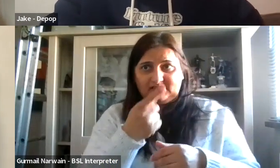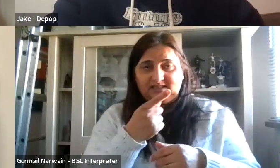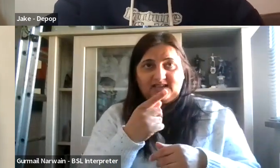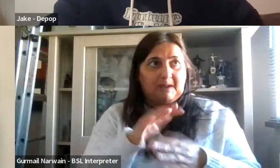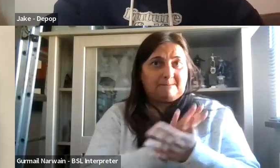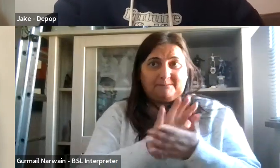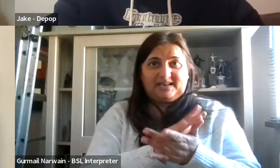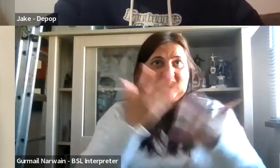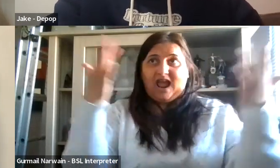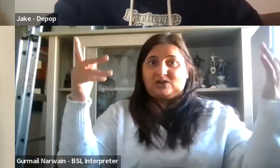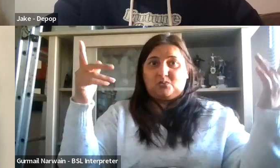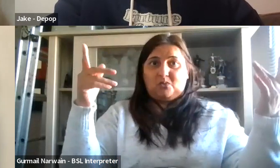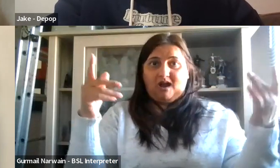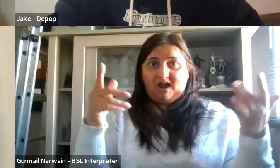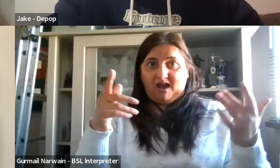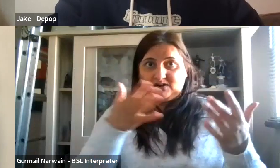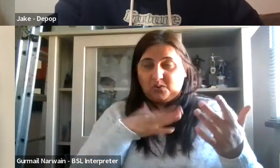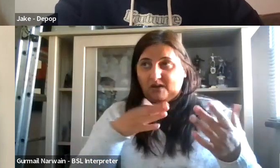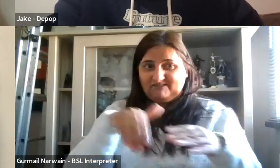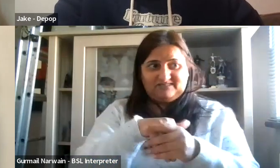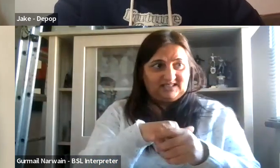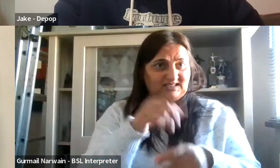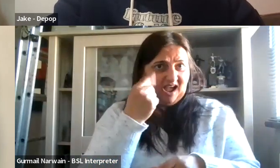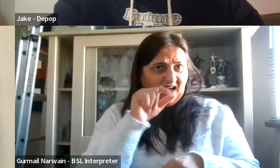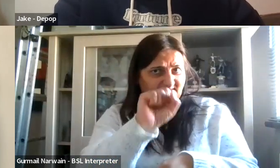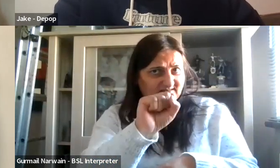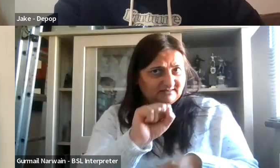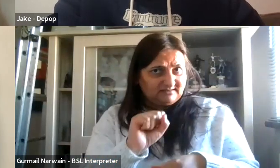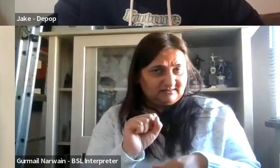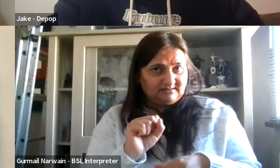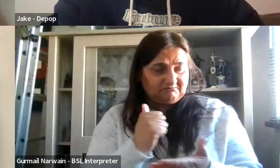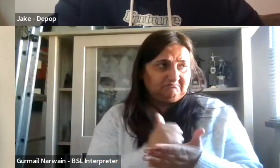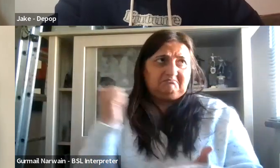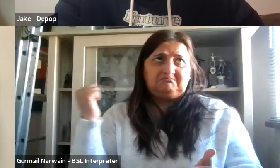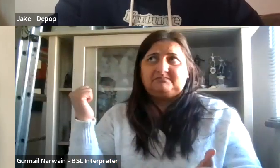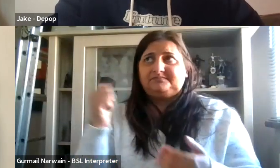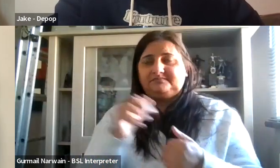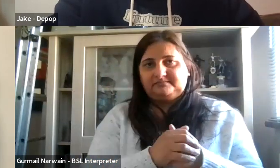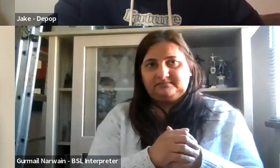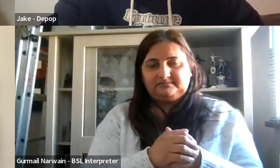like where anyone we would fit in. Gs, and the adjustments in the works space, sounds anyone would fit in. That's fantastic. That's that's fantastic.